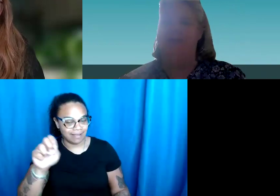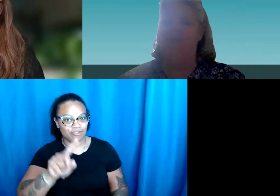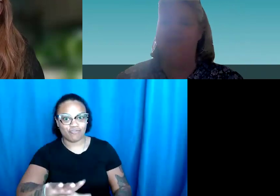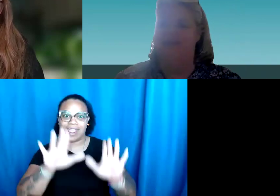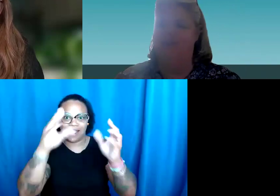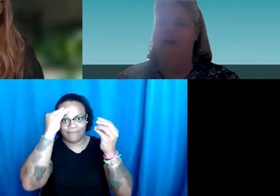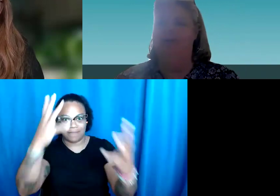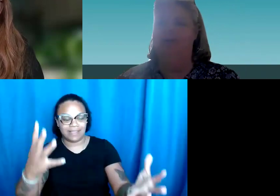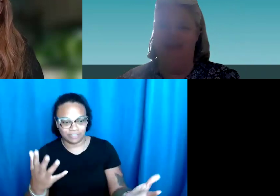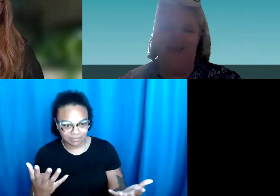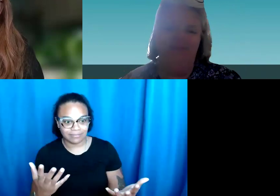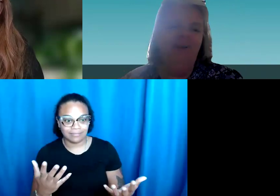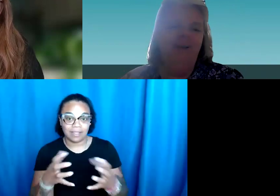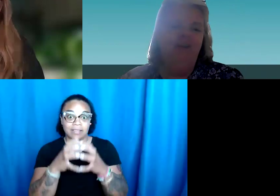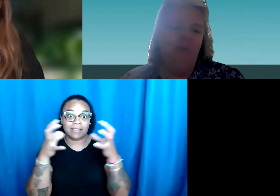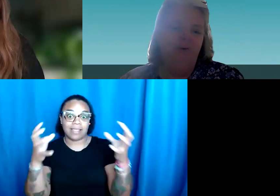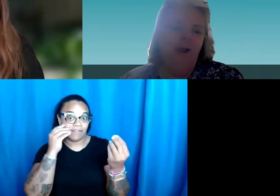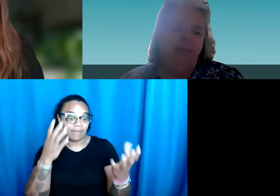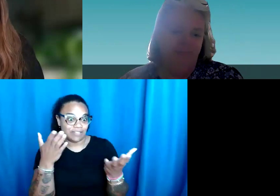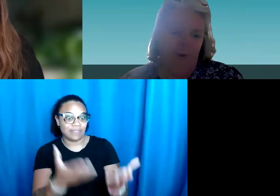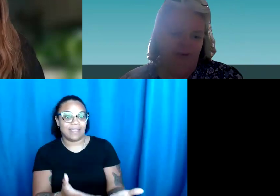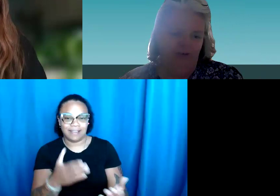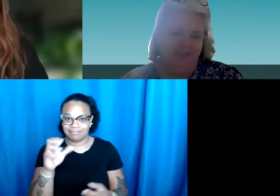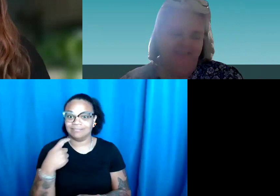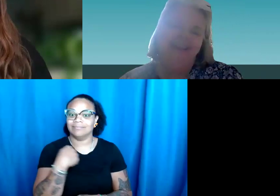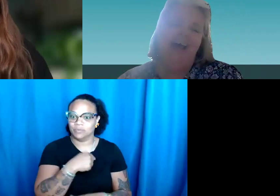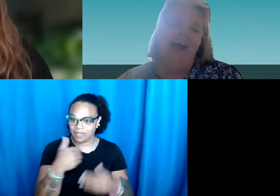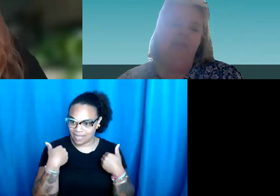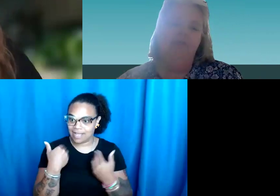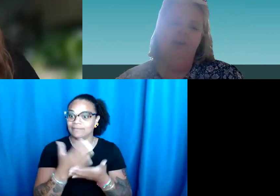But there is quite a lot there. We do have some questions.